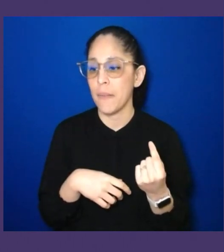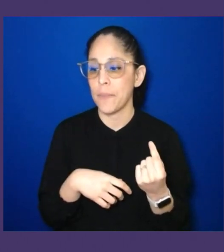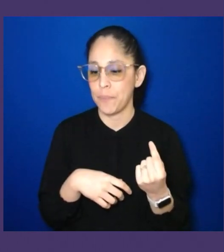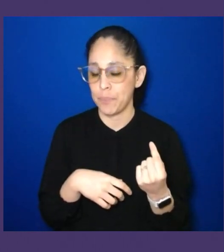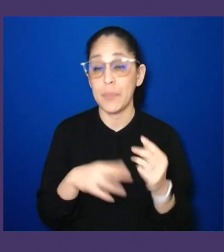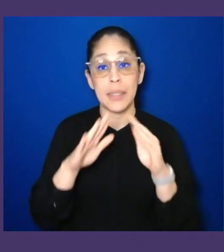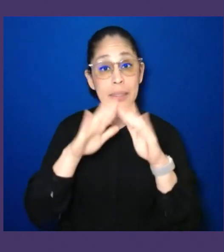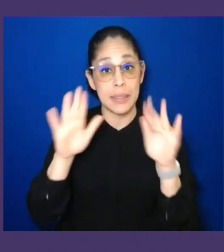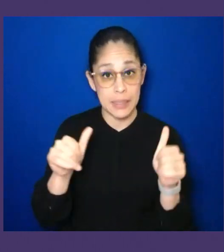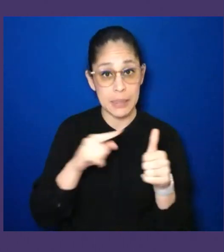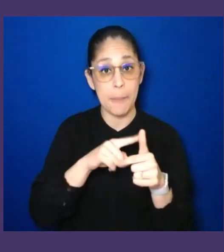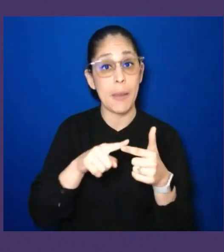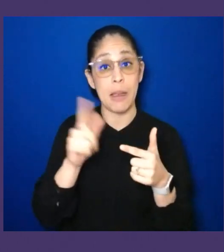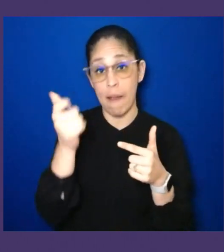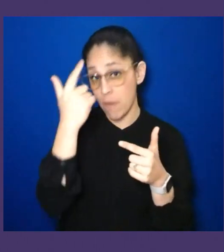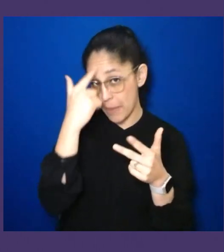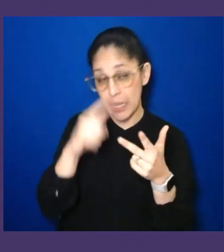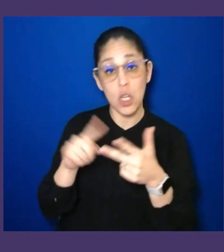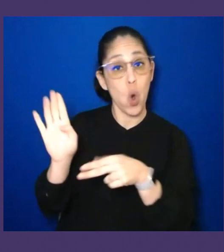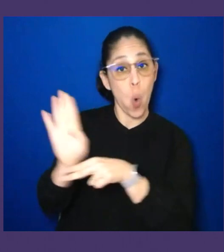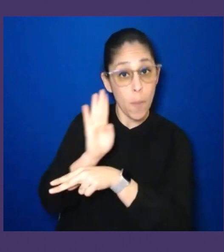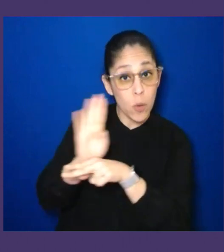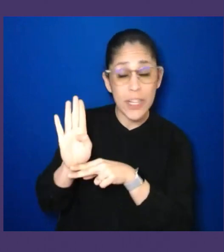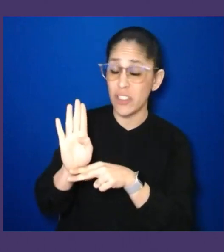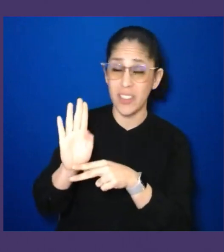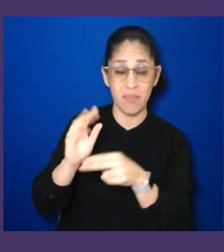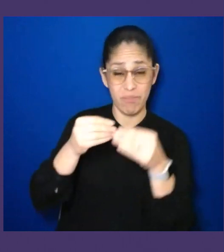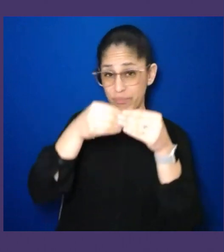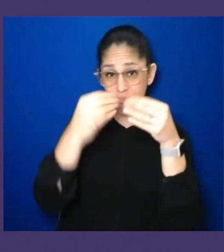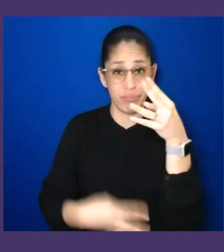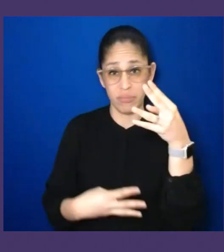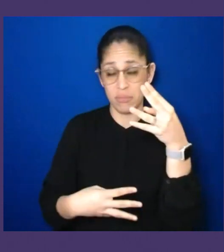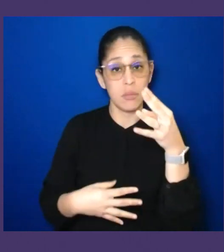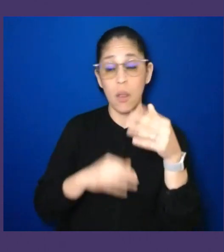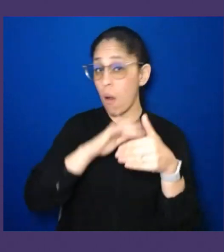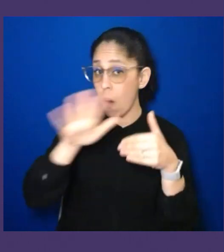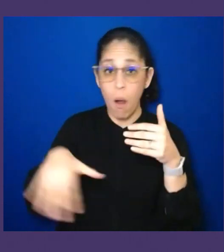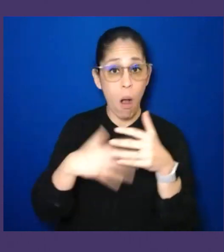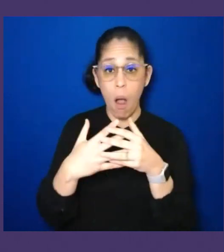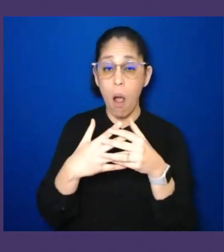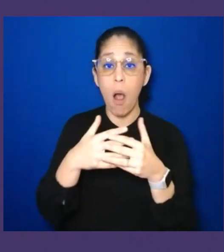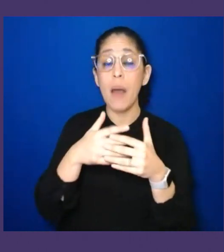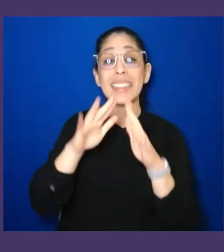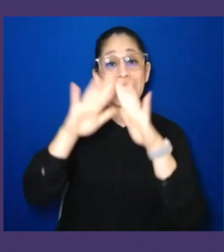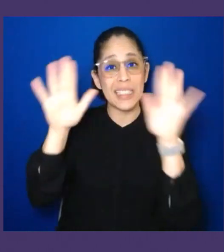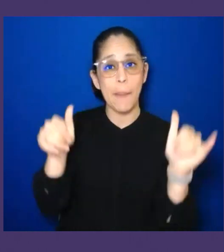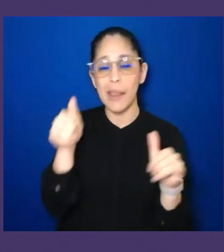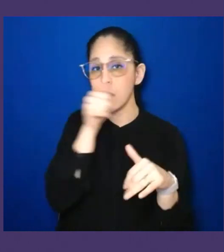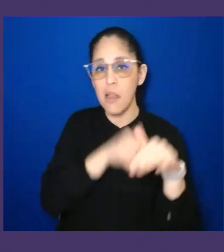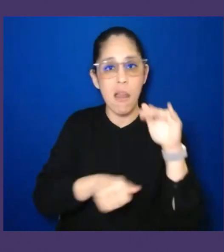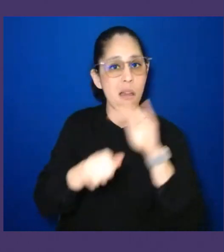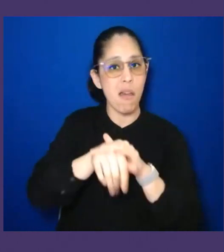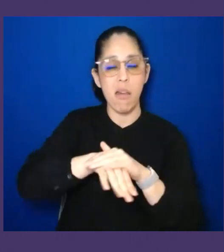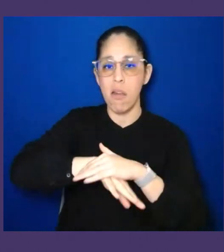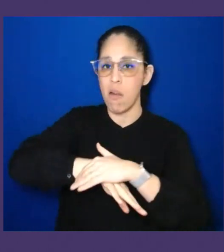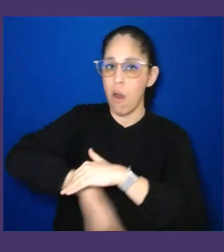corporations, you name it, were systemically hiding the extent of the problem and their role in